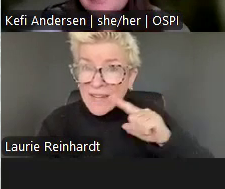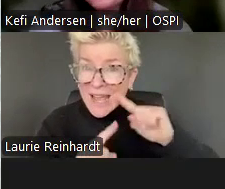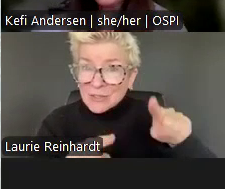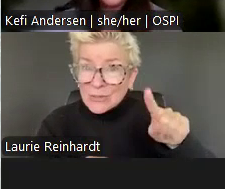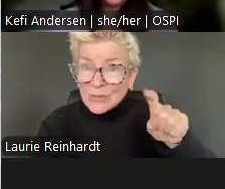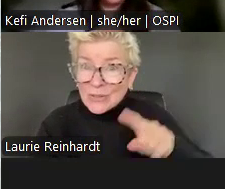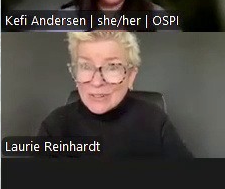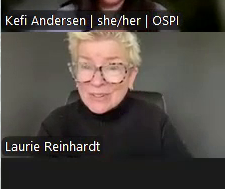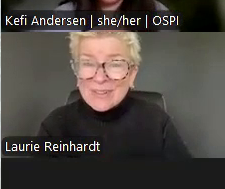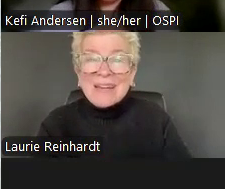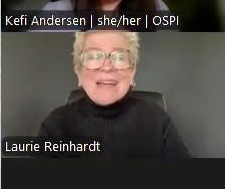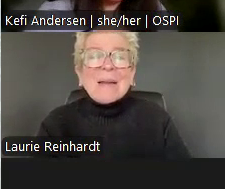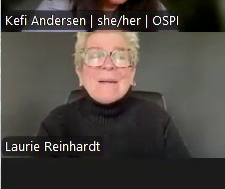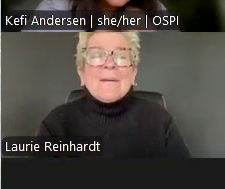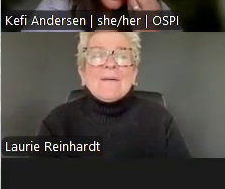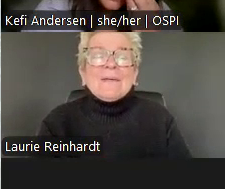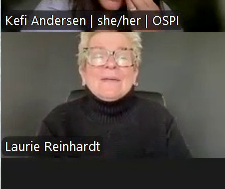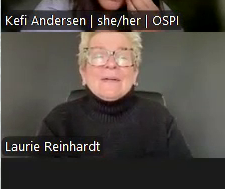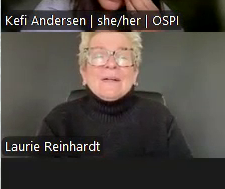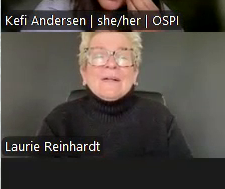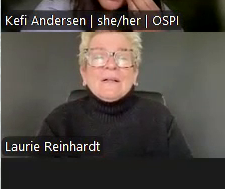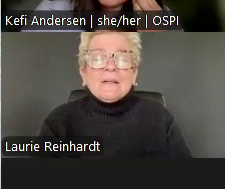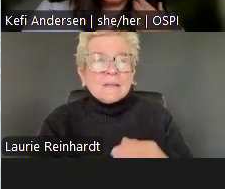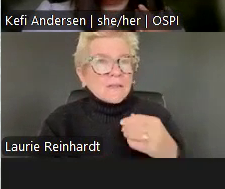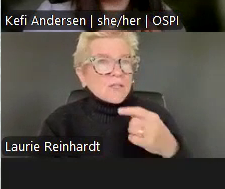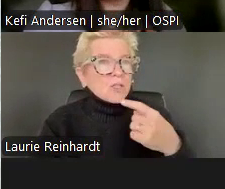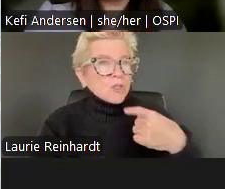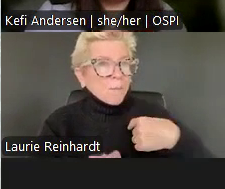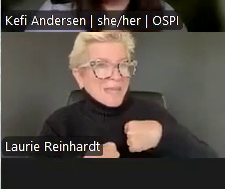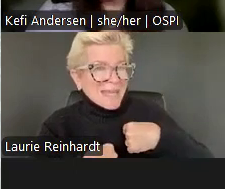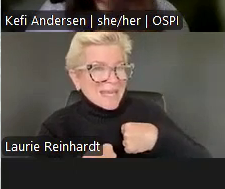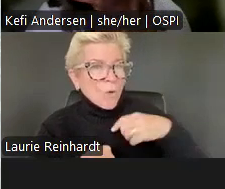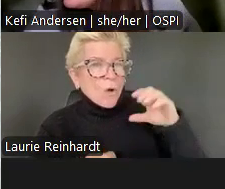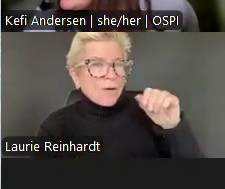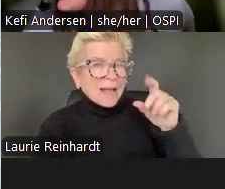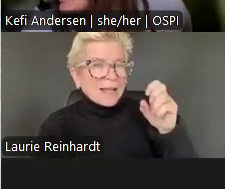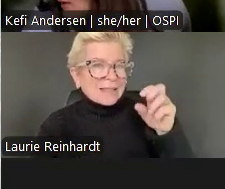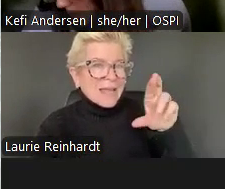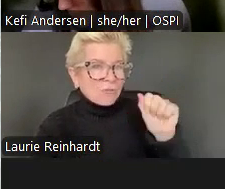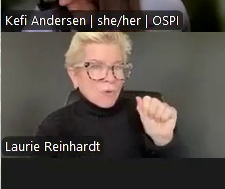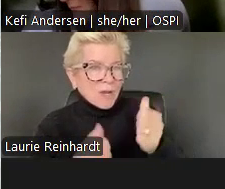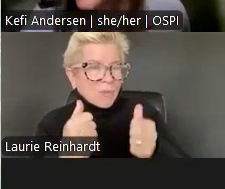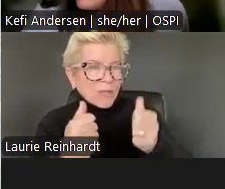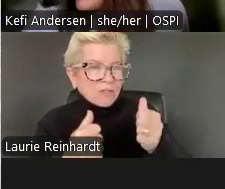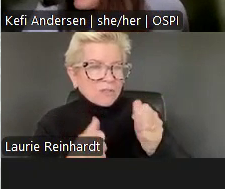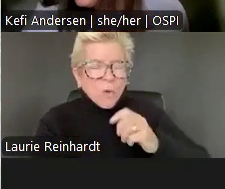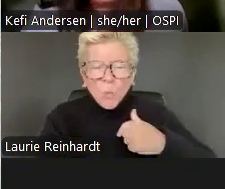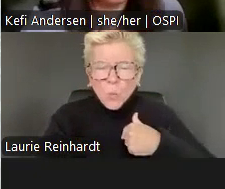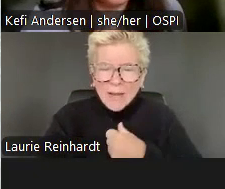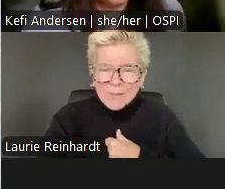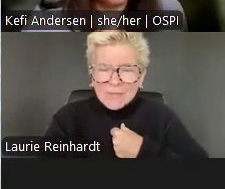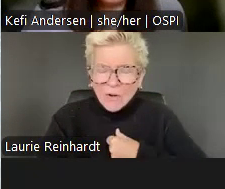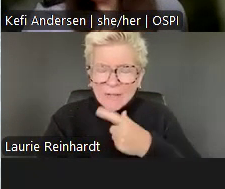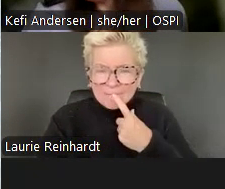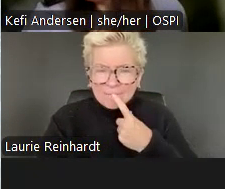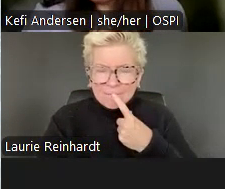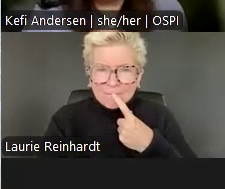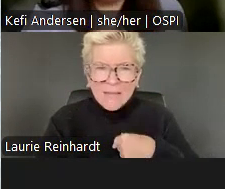share? Sorry, did you mean me or Alexandra? Oh sorry, I think we both got that question